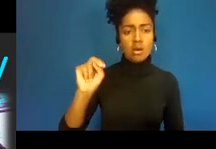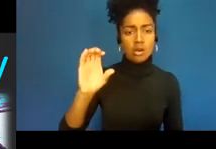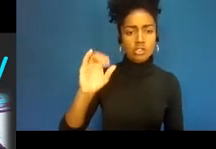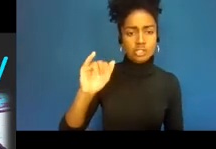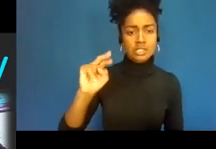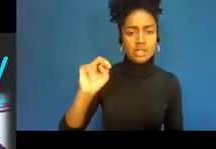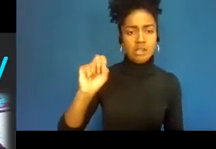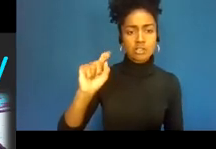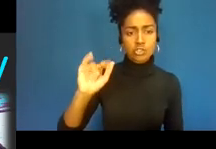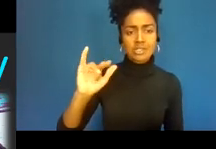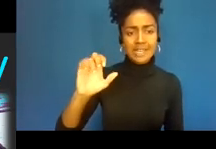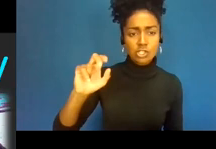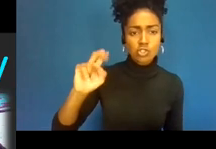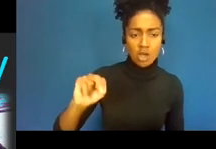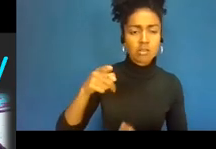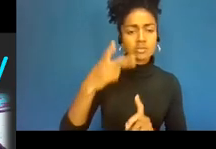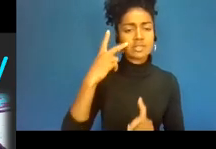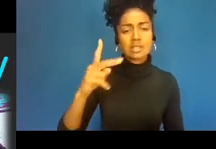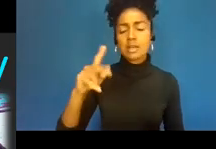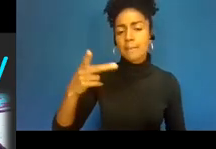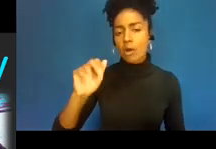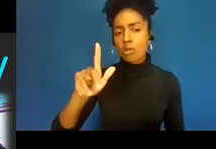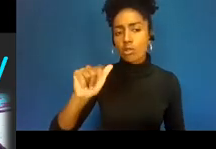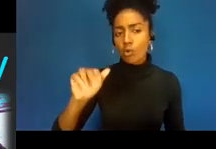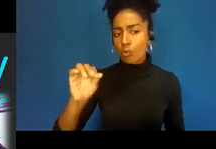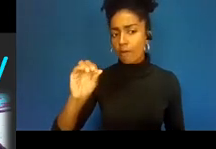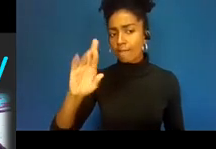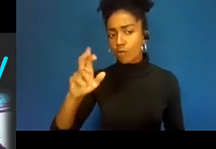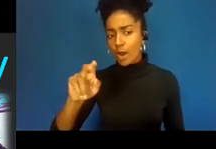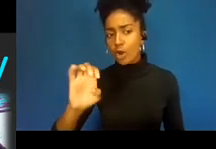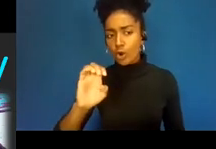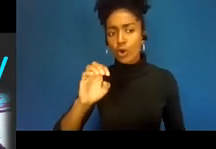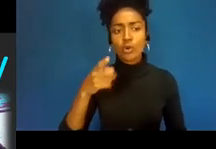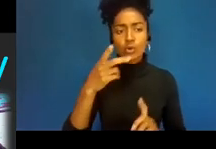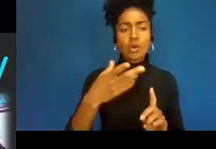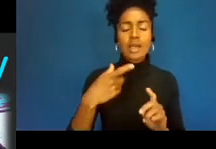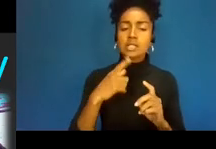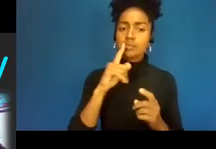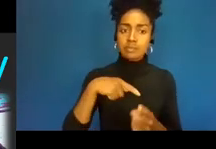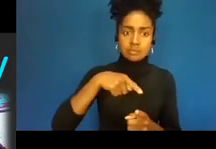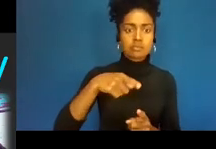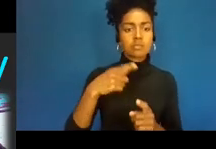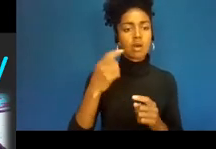It's becoming more fully aware of one's own being and worth.